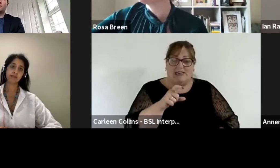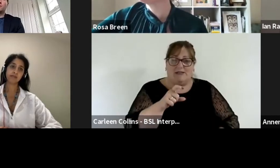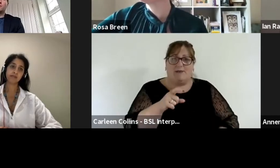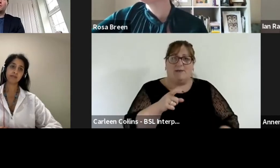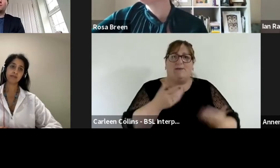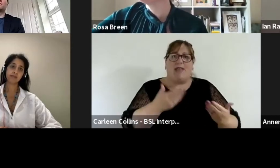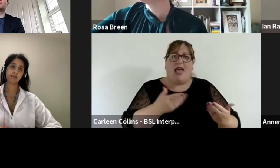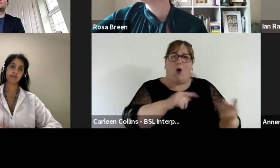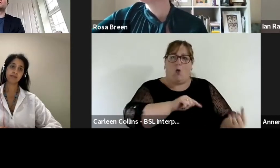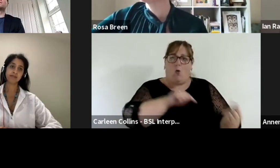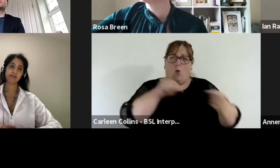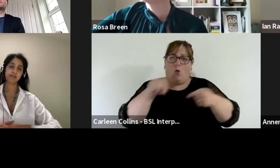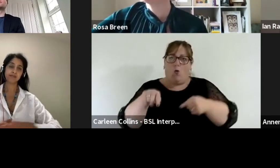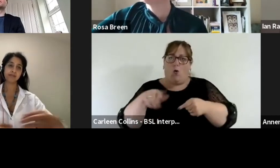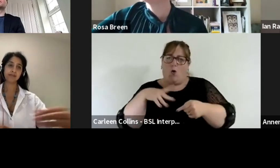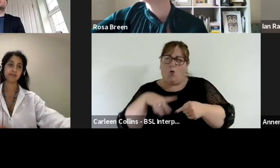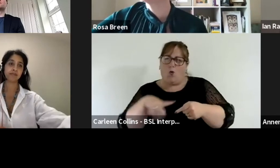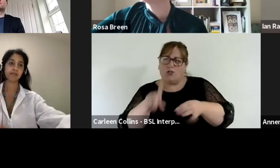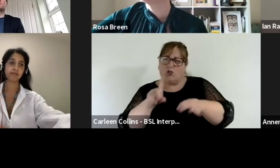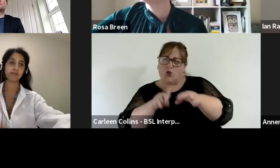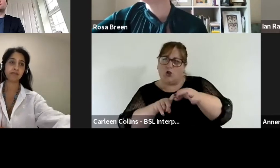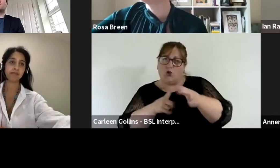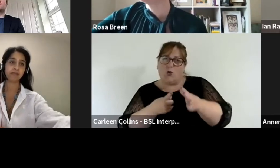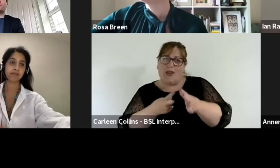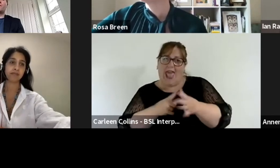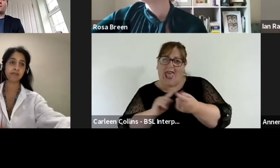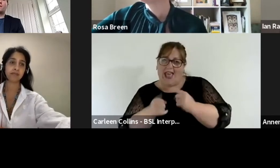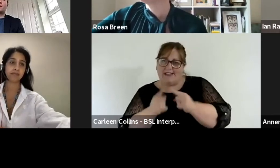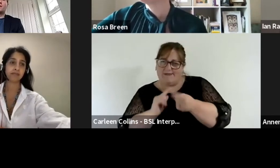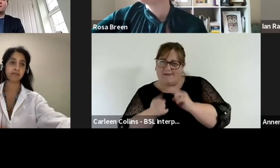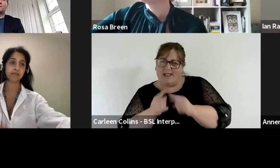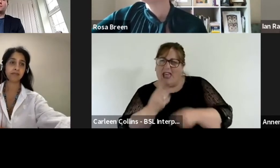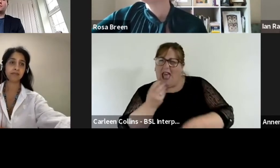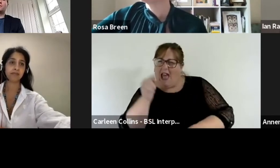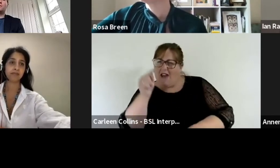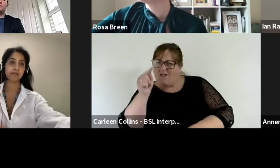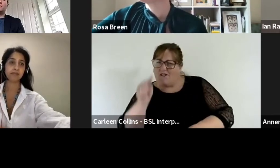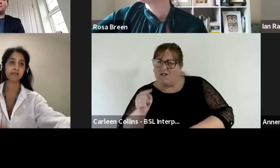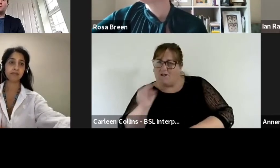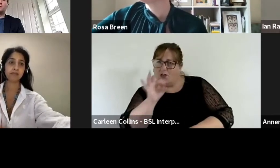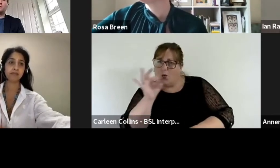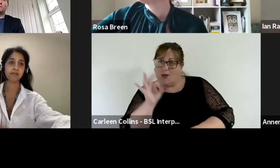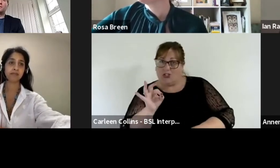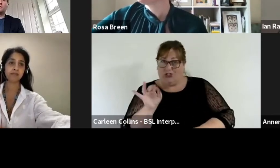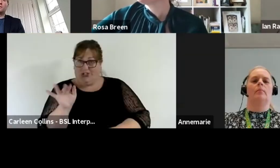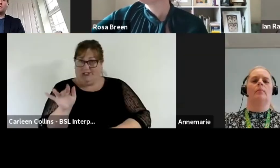that we do improve the lived of experience of disabled people in HMRC. I would like to go to the Q&A.